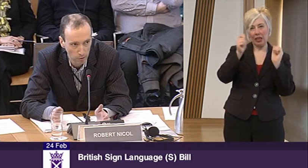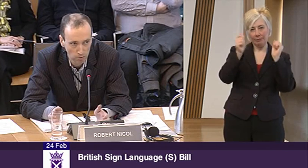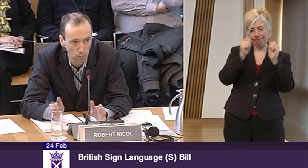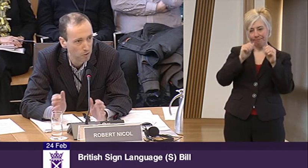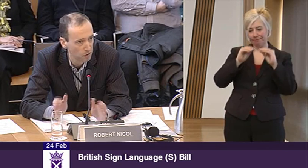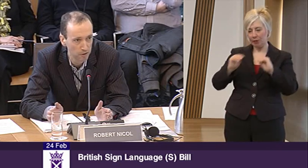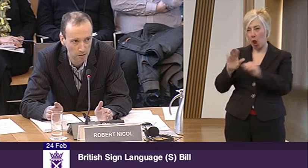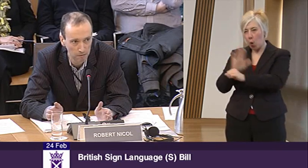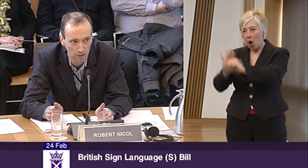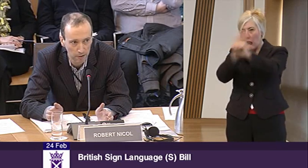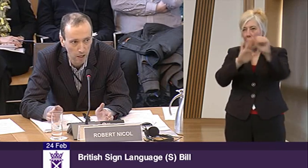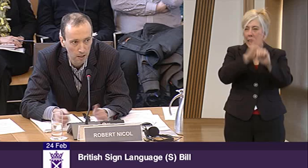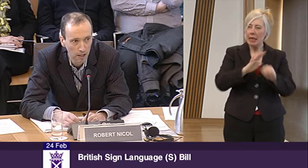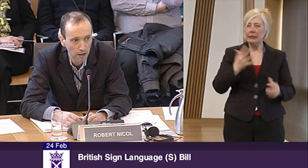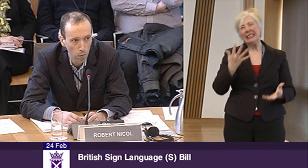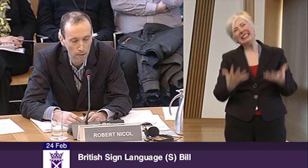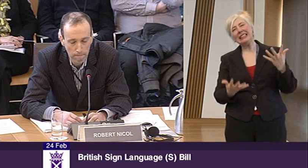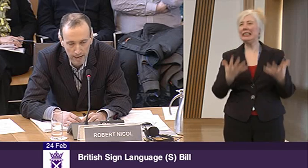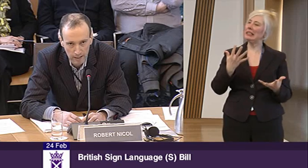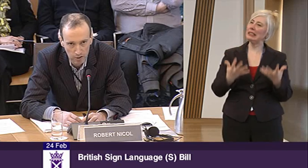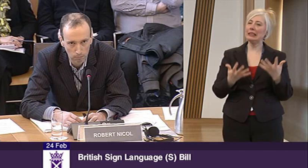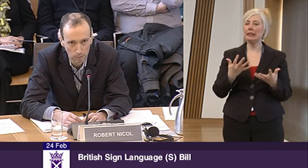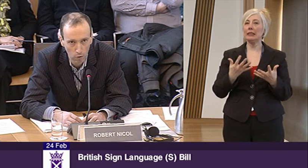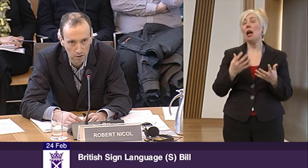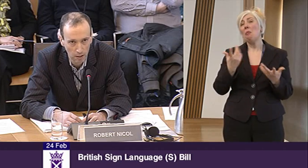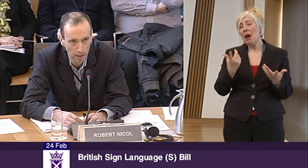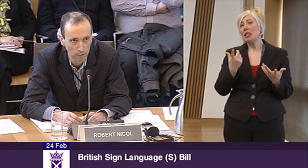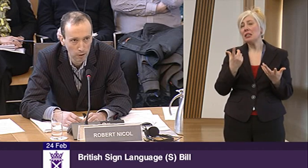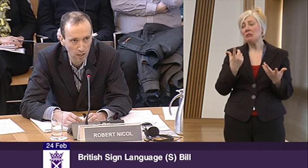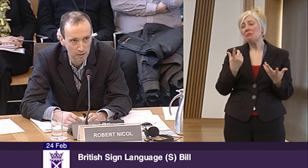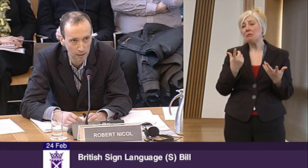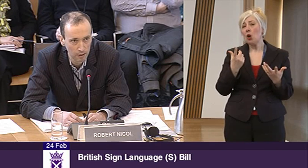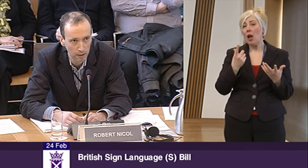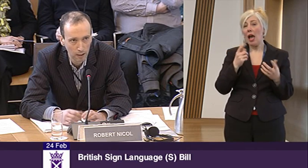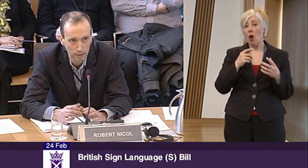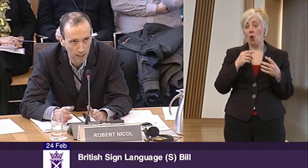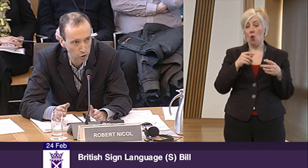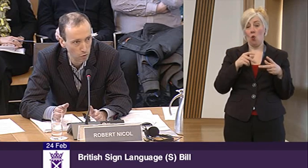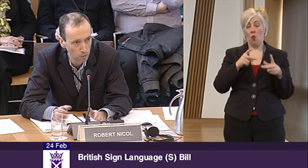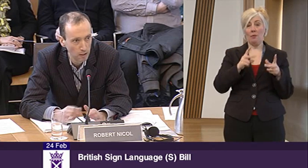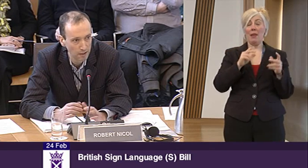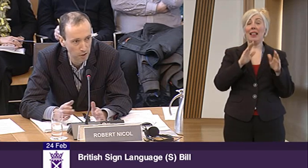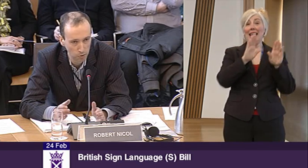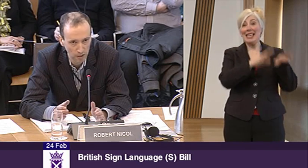single outcome agreements, for example. There are mechanisms for translating a national